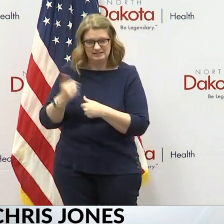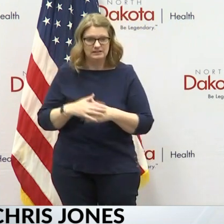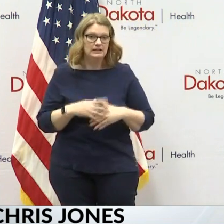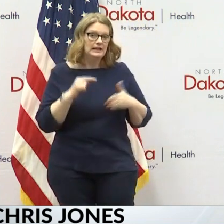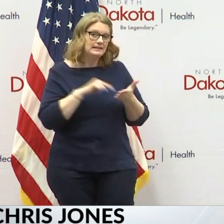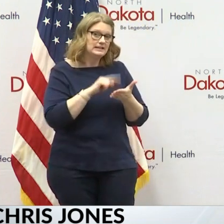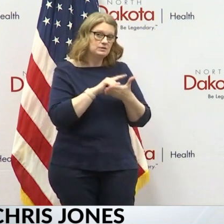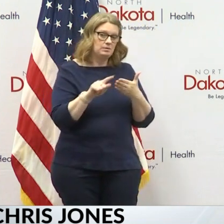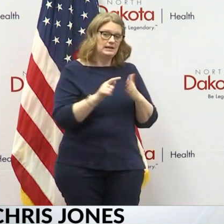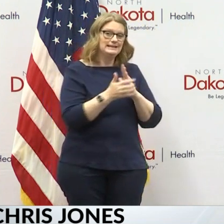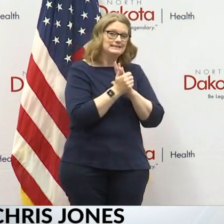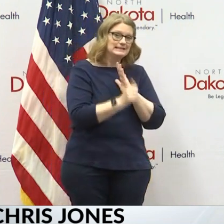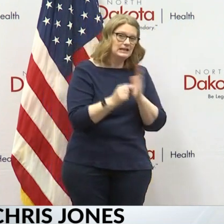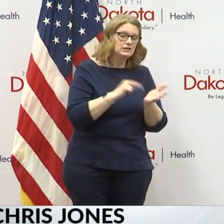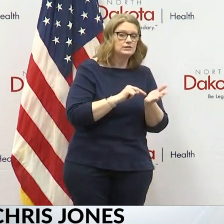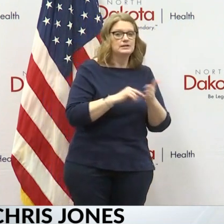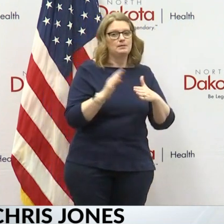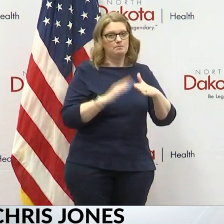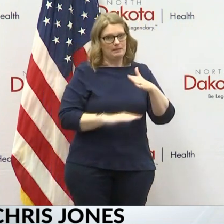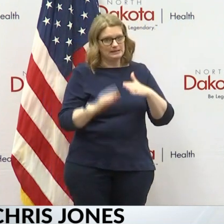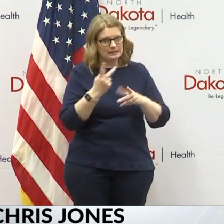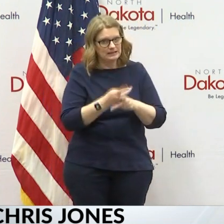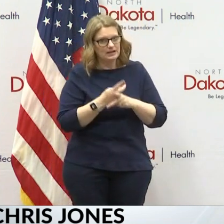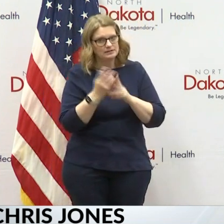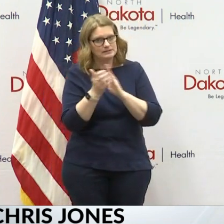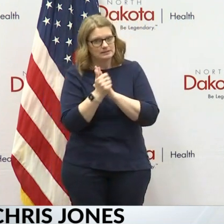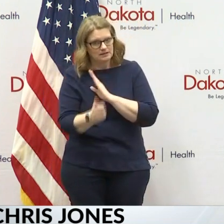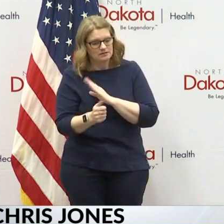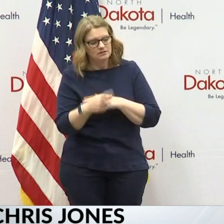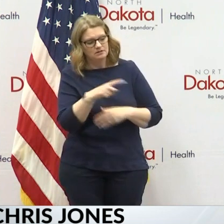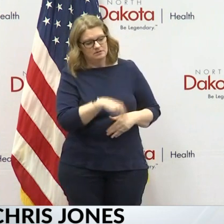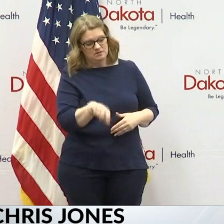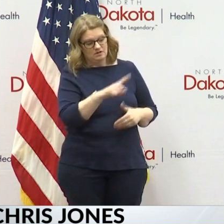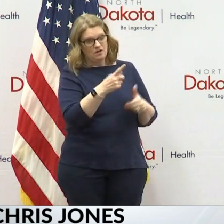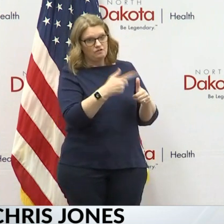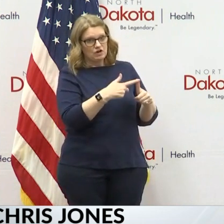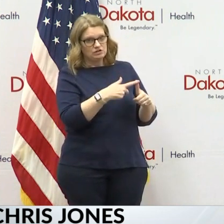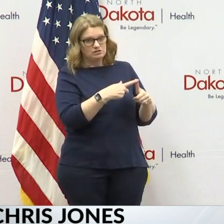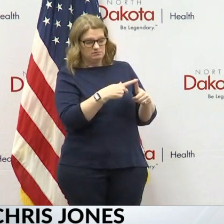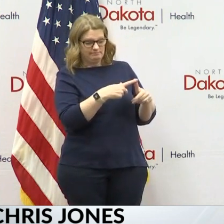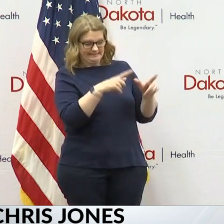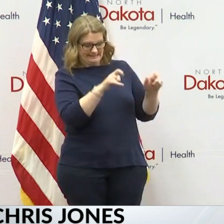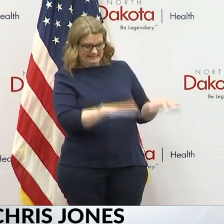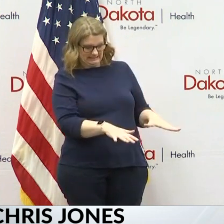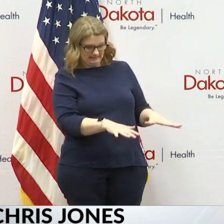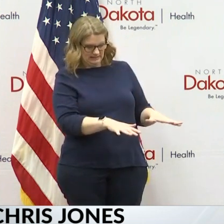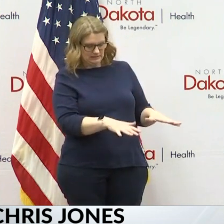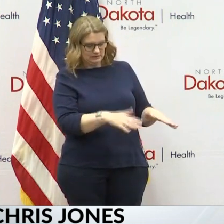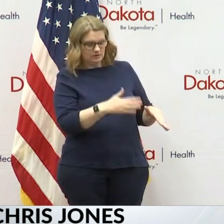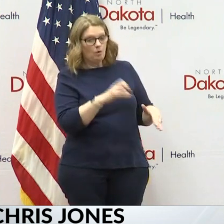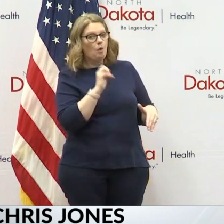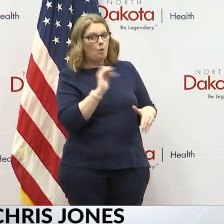RESTRICTION AND MITIGATING THE RISK OF RESURGENCE. AS OF THIS WEEK, ALL SKILLED